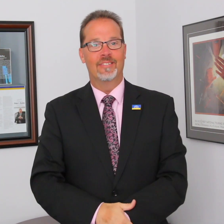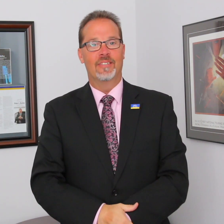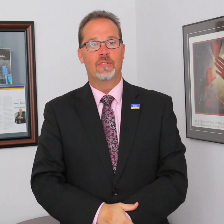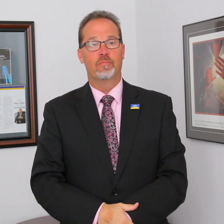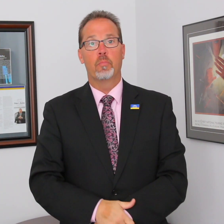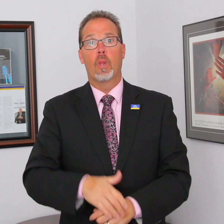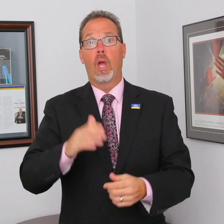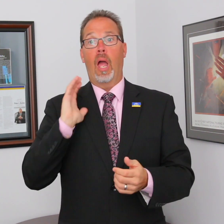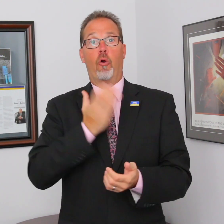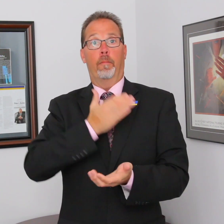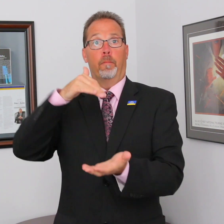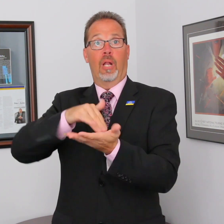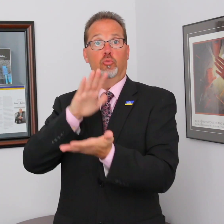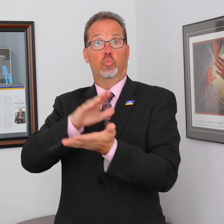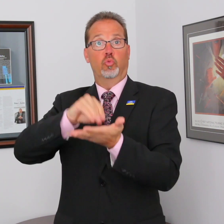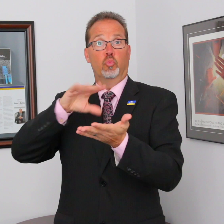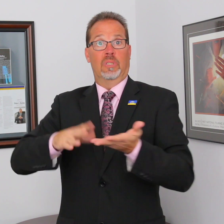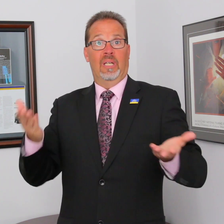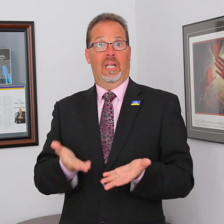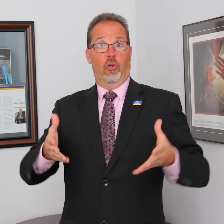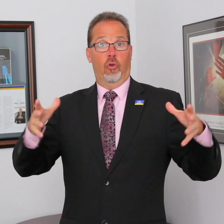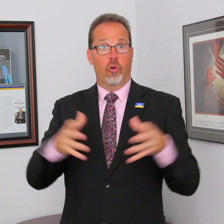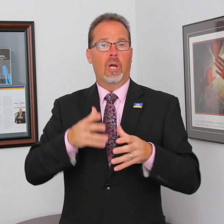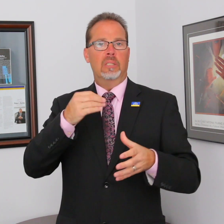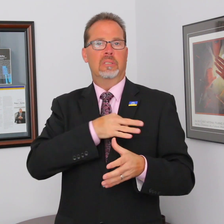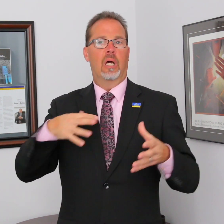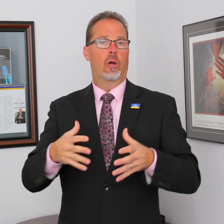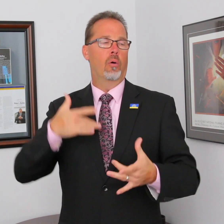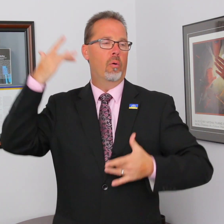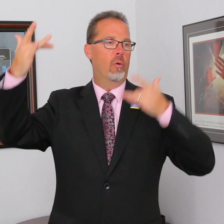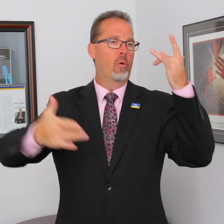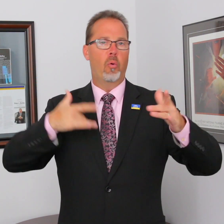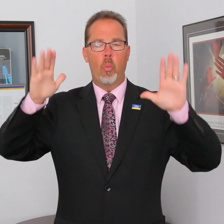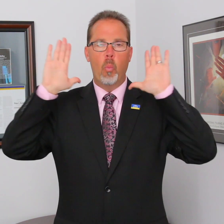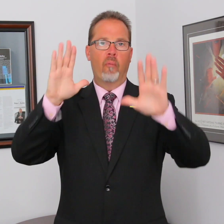Our middle school students also took a trip which was very exciting.